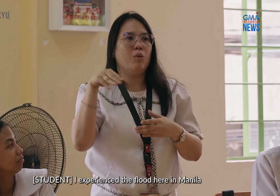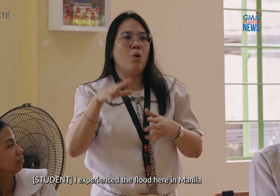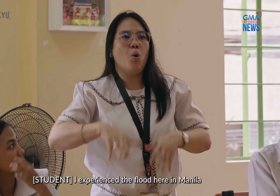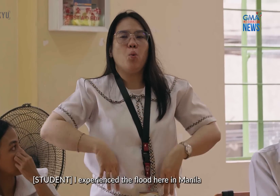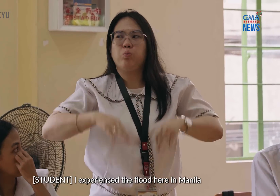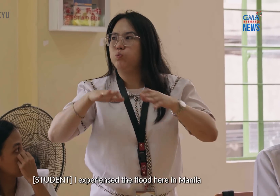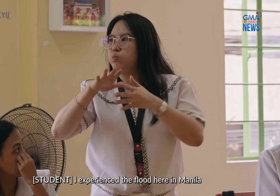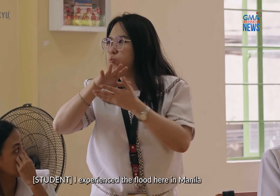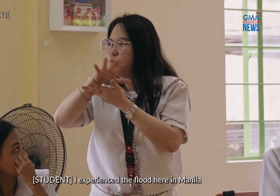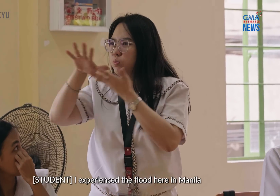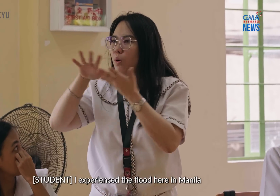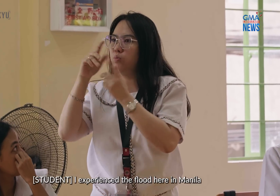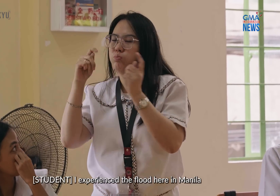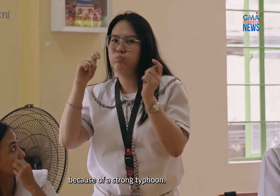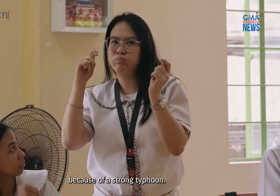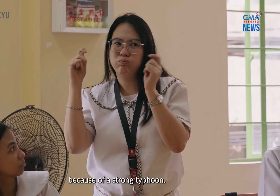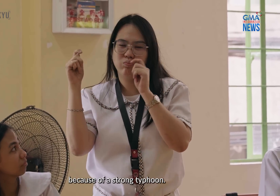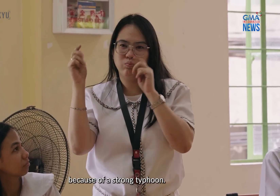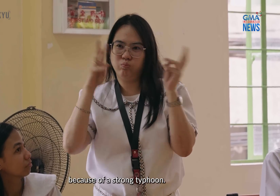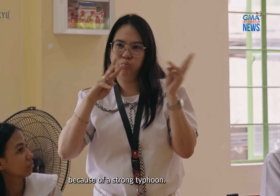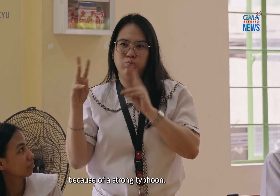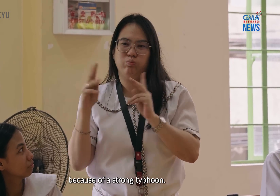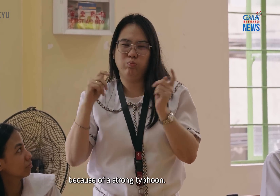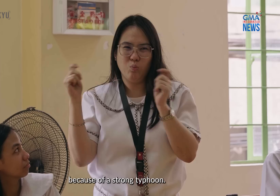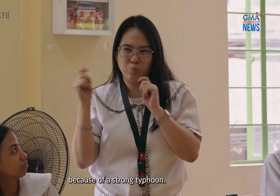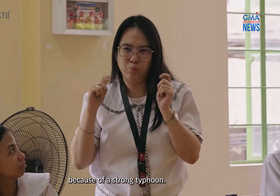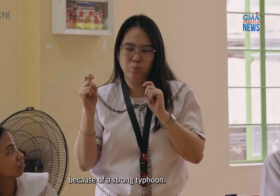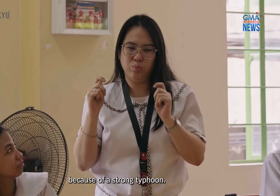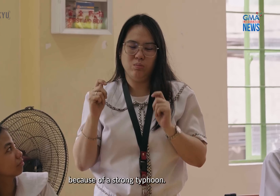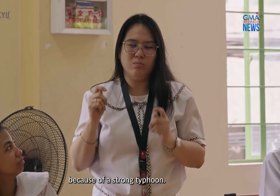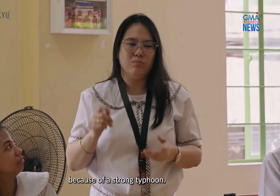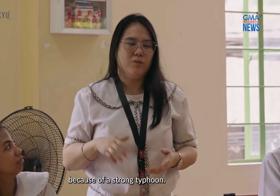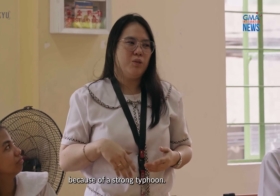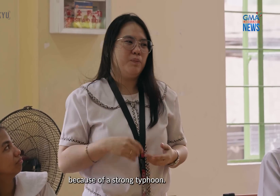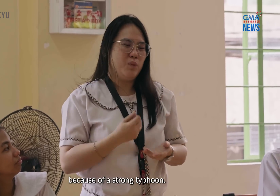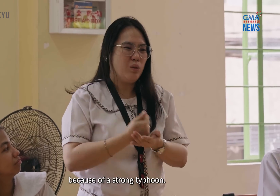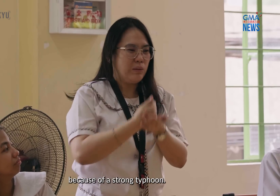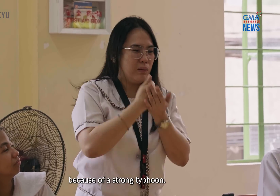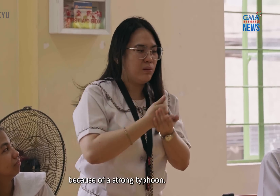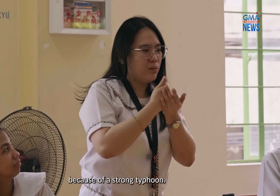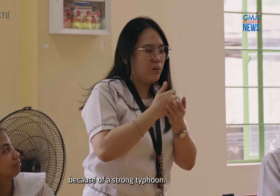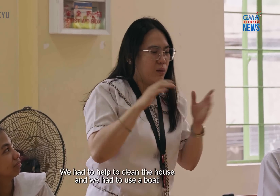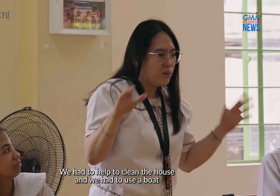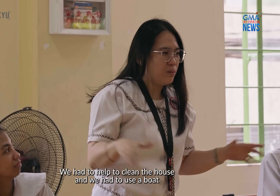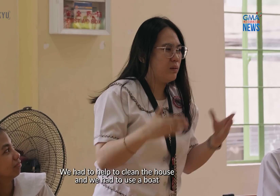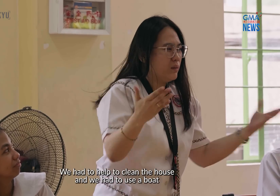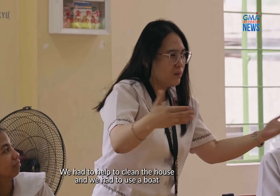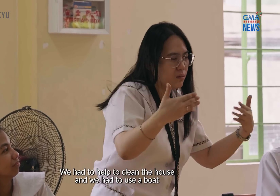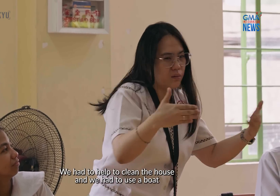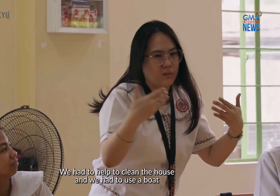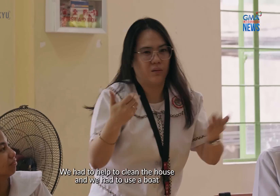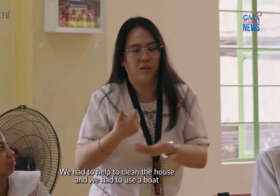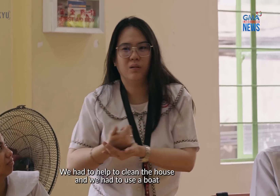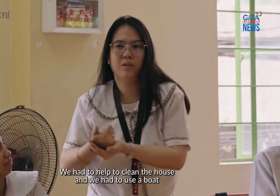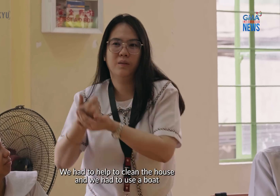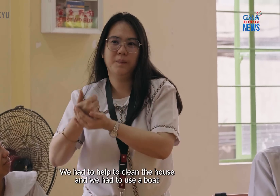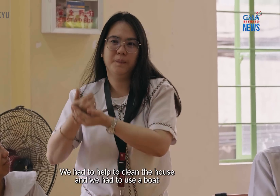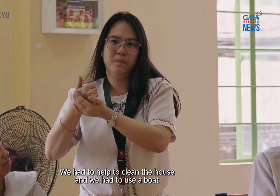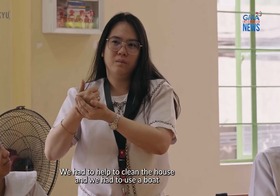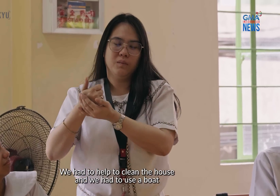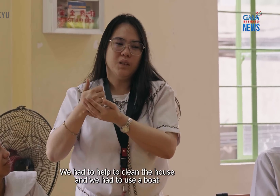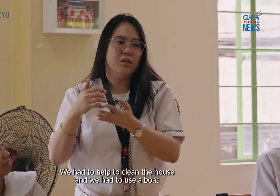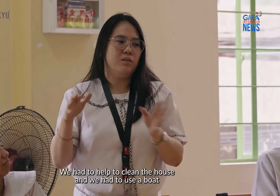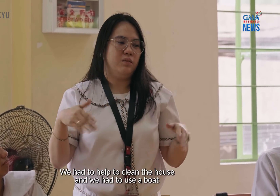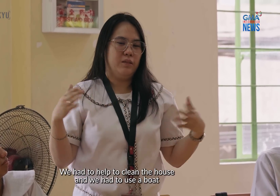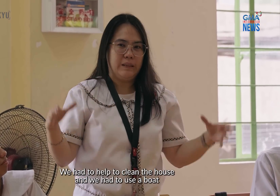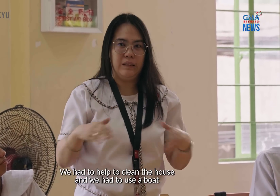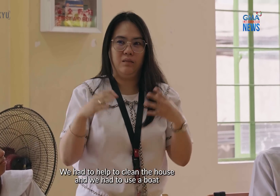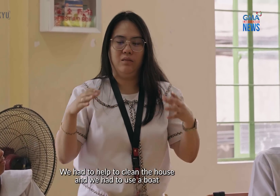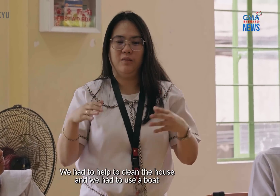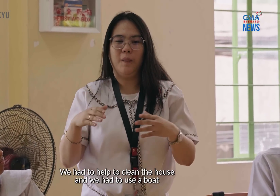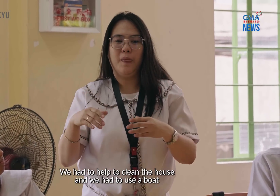[STUDENT] I experienced the flood here in Manila